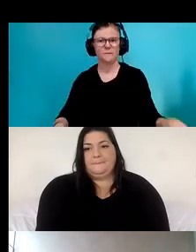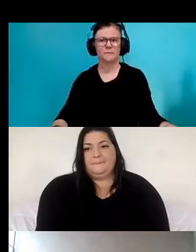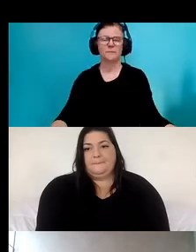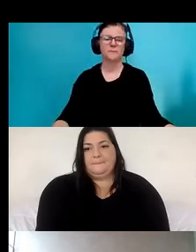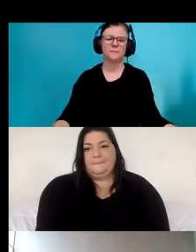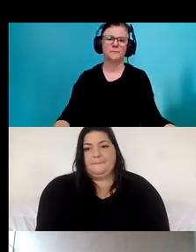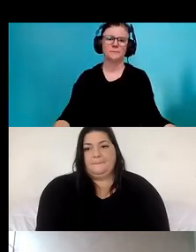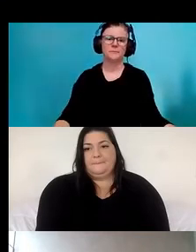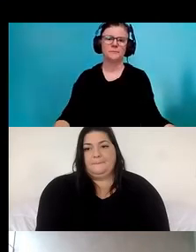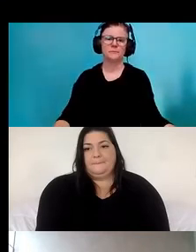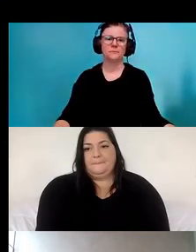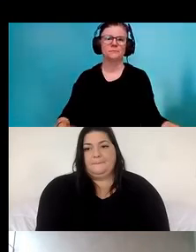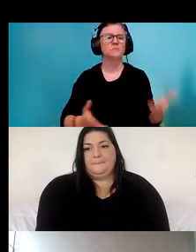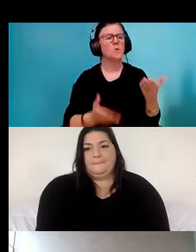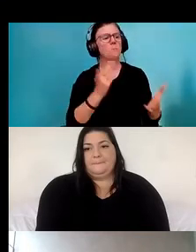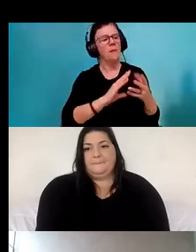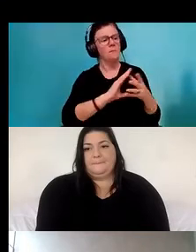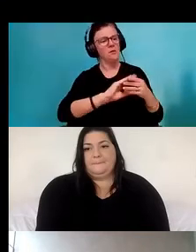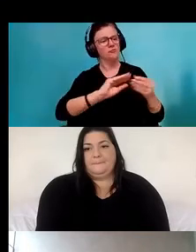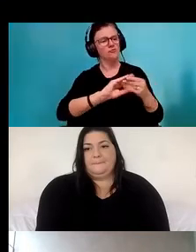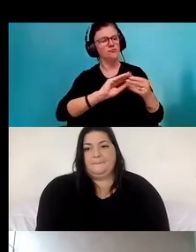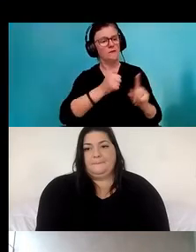She says, "maybe stories are just data with a soul."